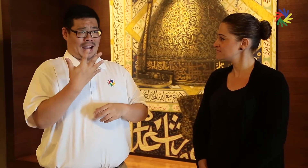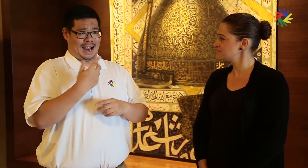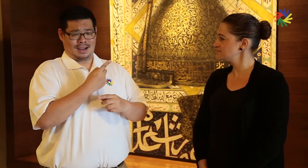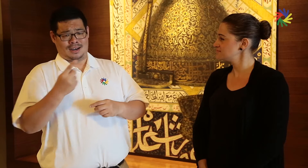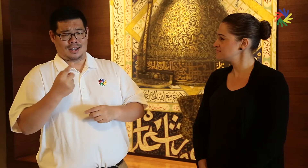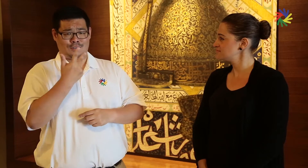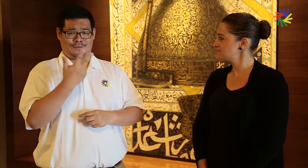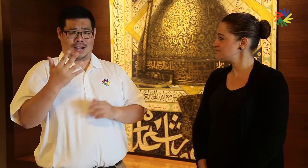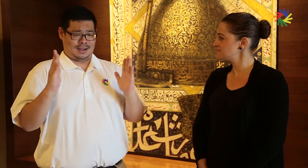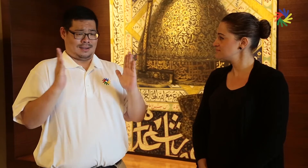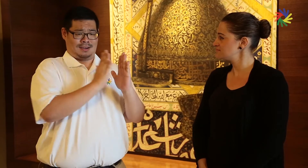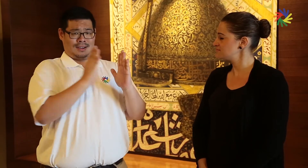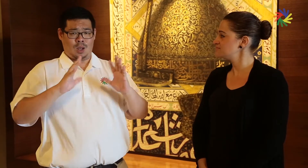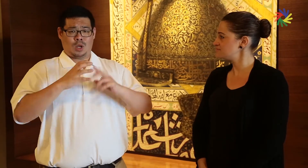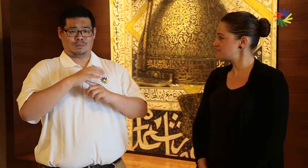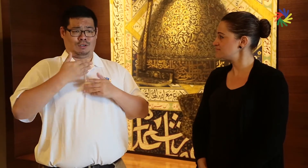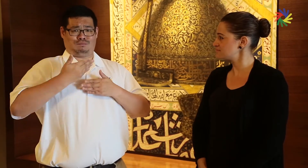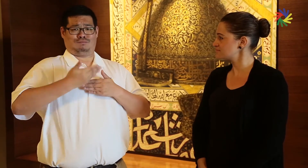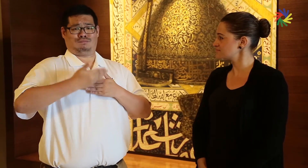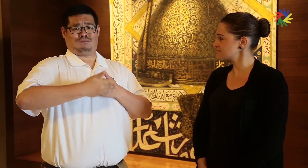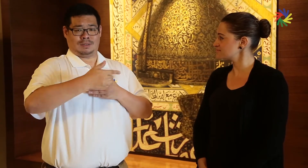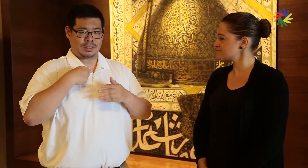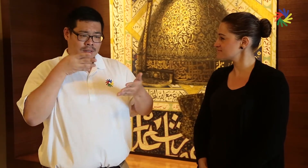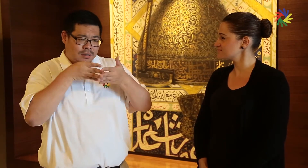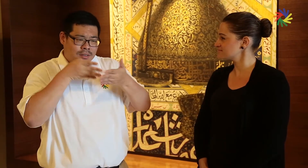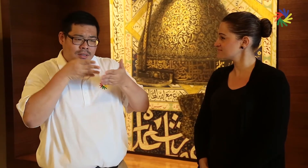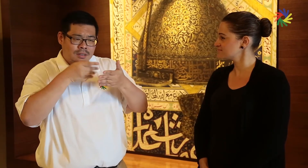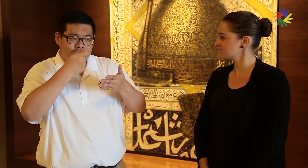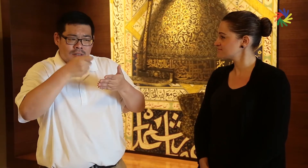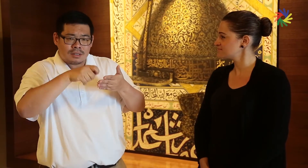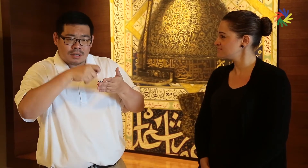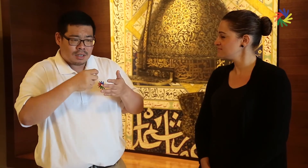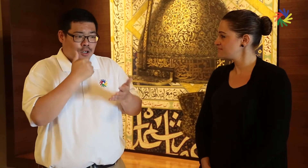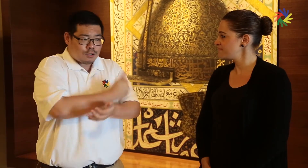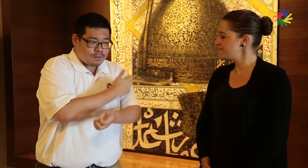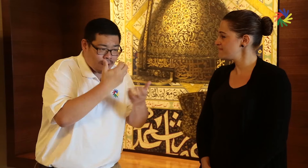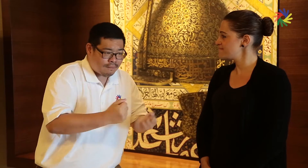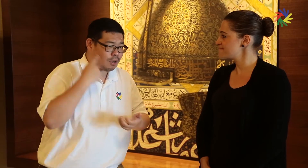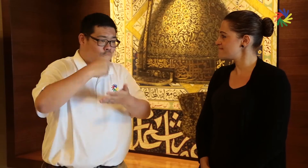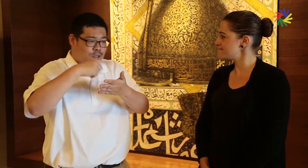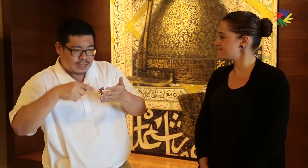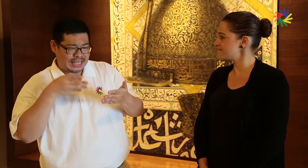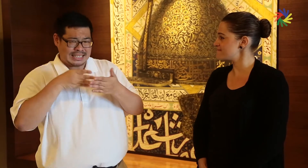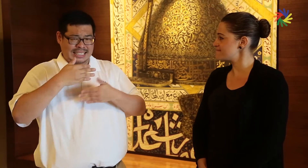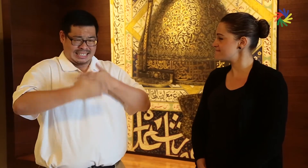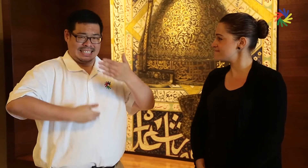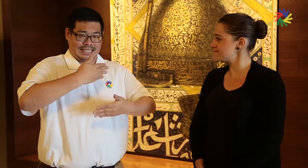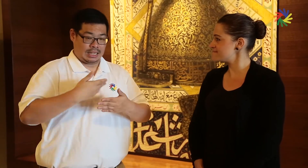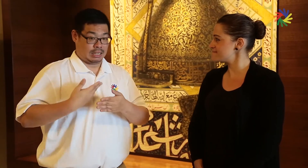between 25-35 world championships, and I also must be sure anti-doping testing